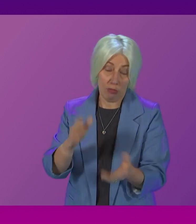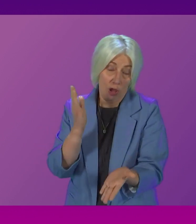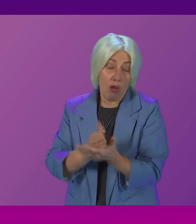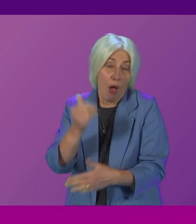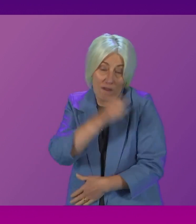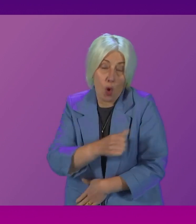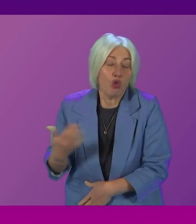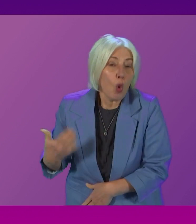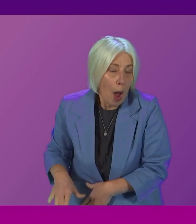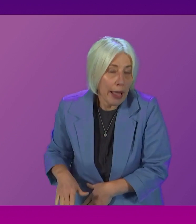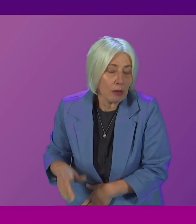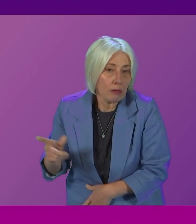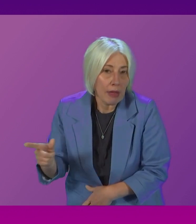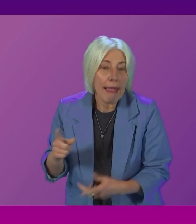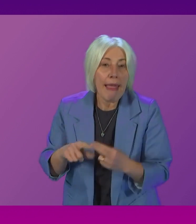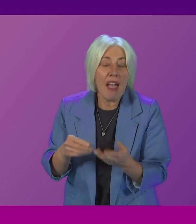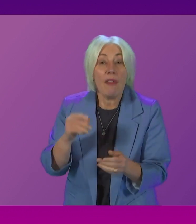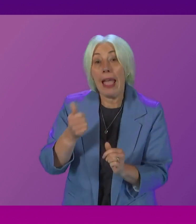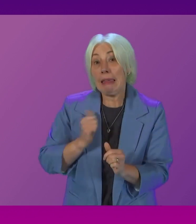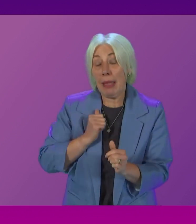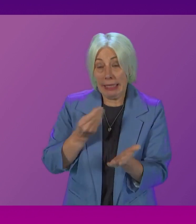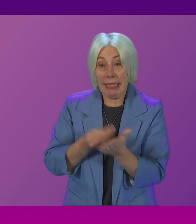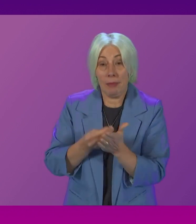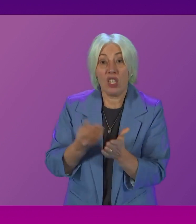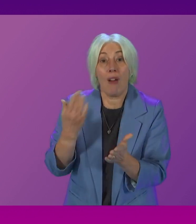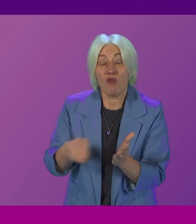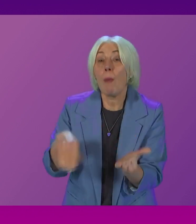indeed required if the likely expenditure arising from the bill would be above